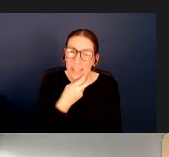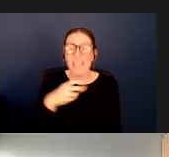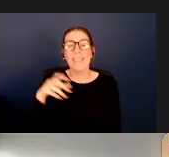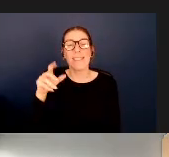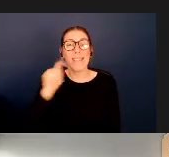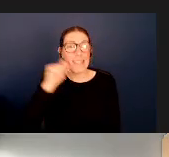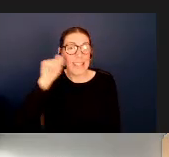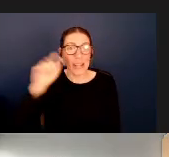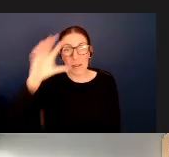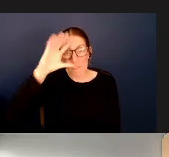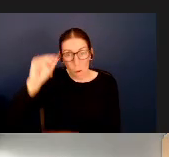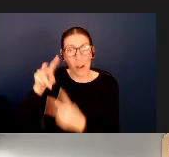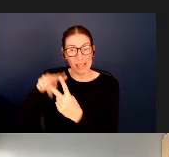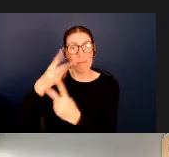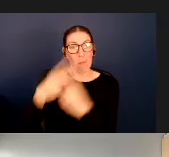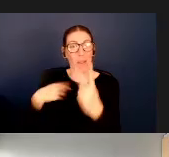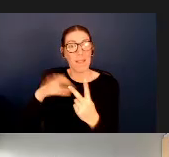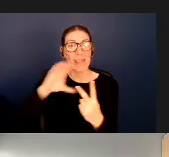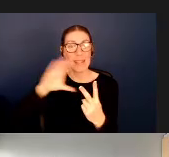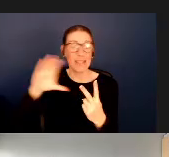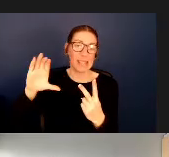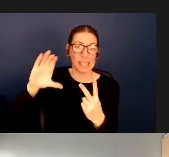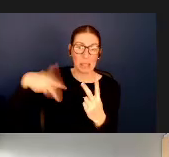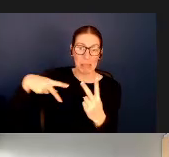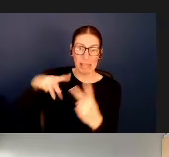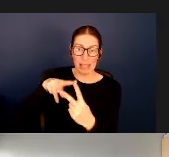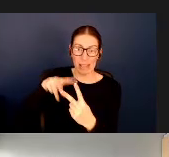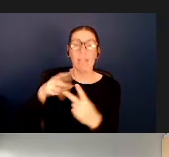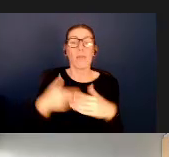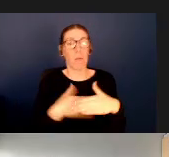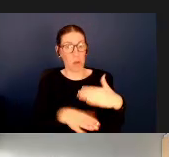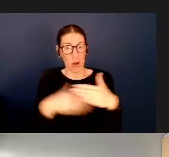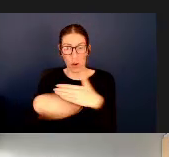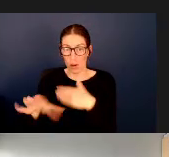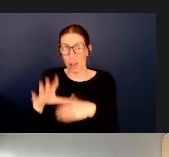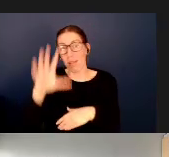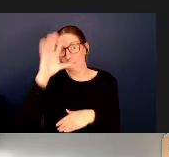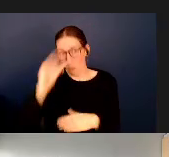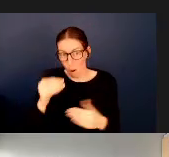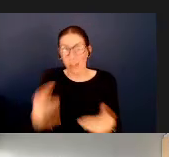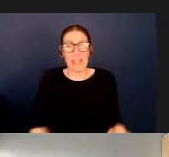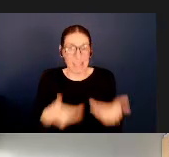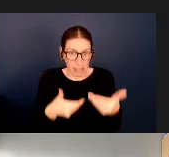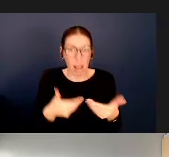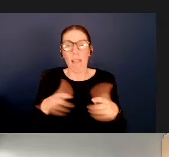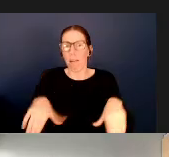birth of her children and subsequent diagnoses and her role as advocate uh for their health,